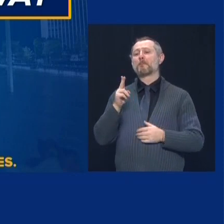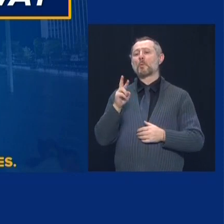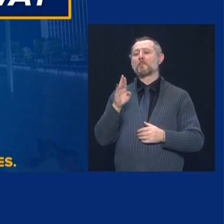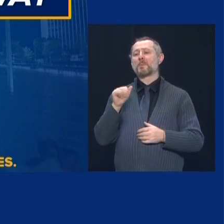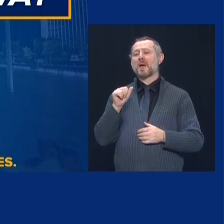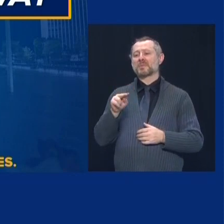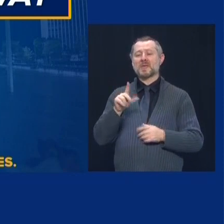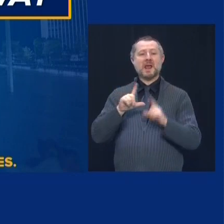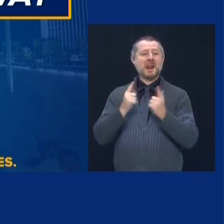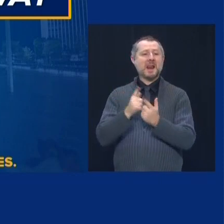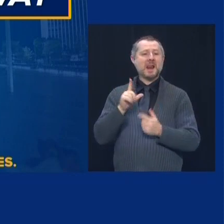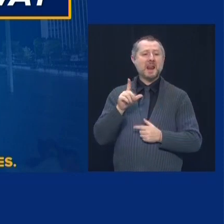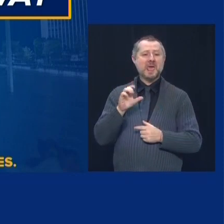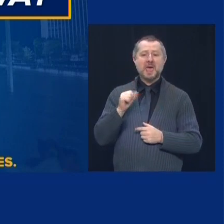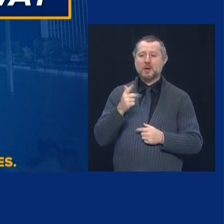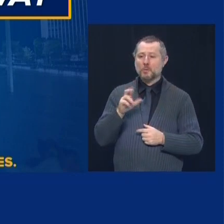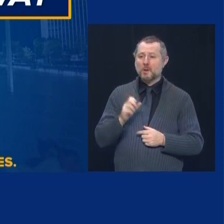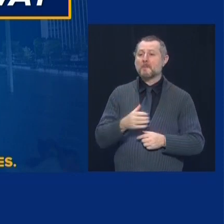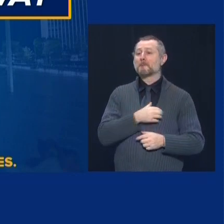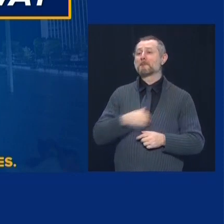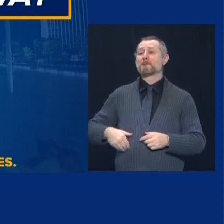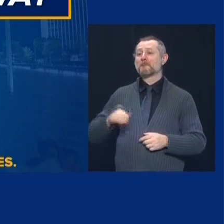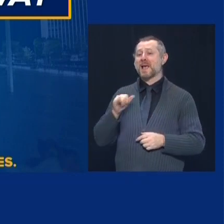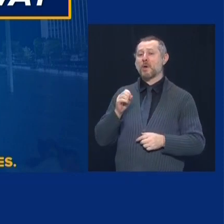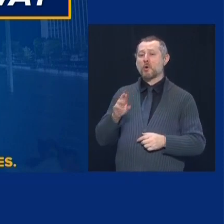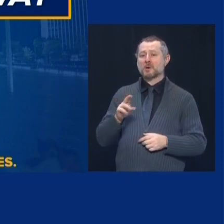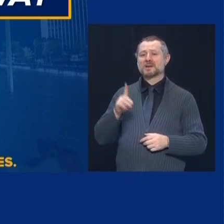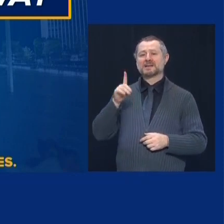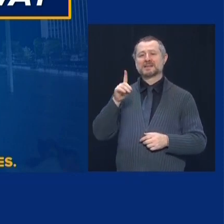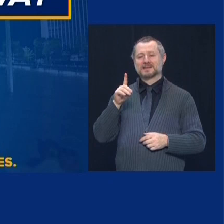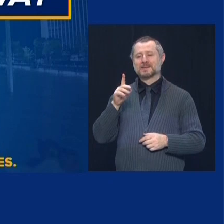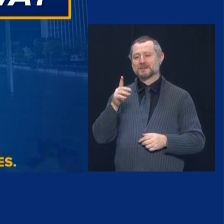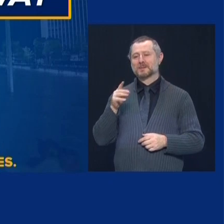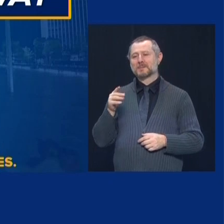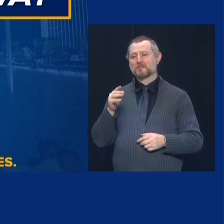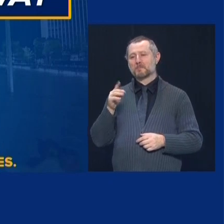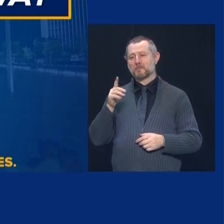WE'RE WORKING WITH THE NAACP,